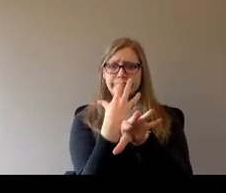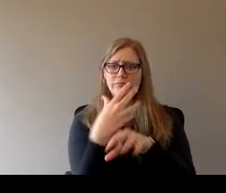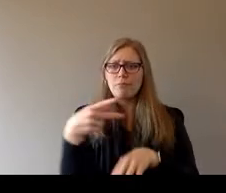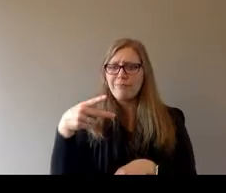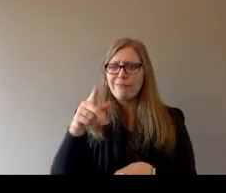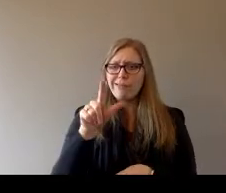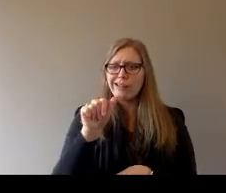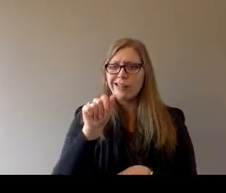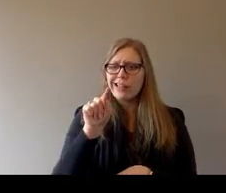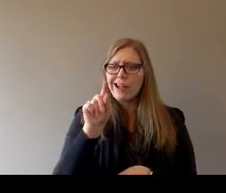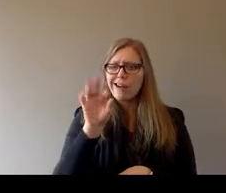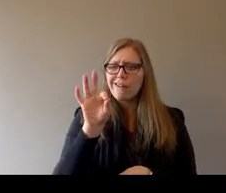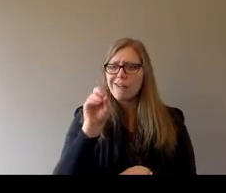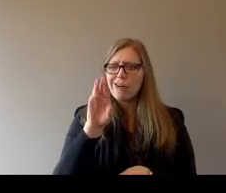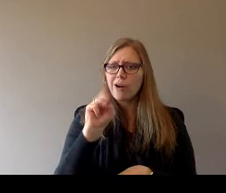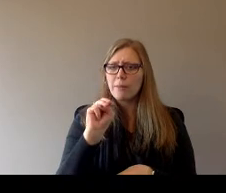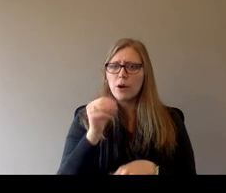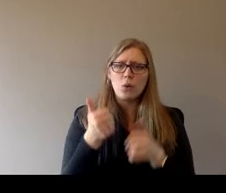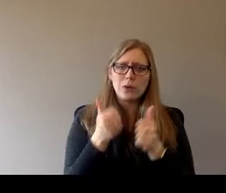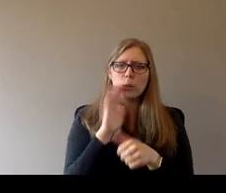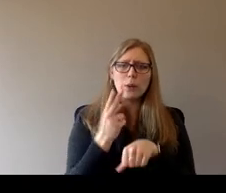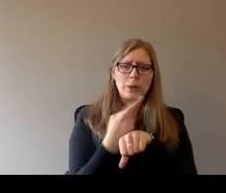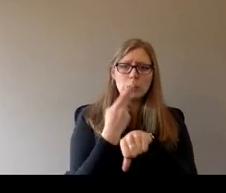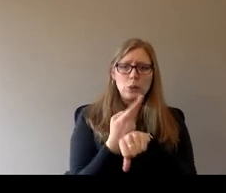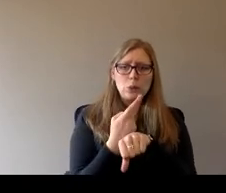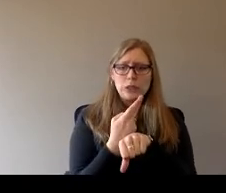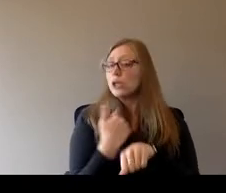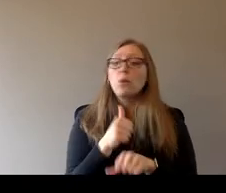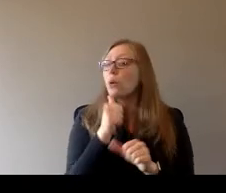So we will not meet that way to begin with.